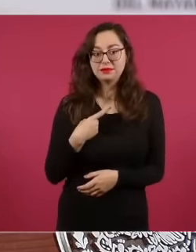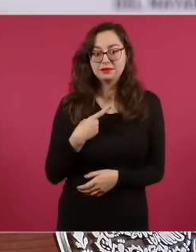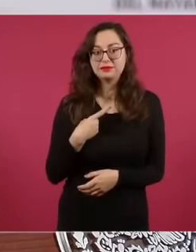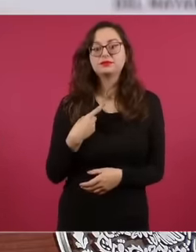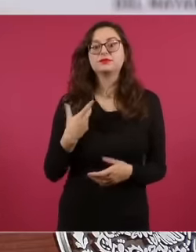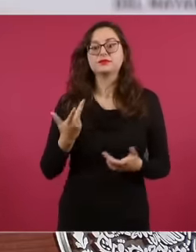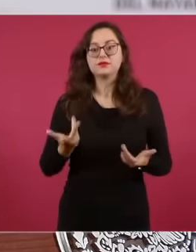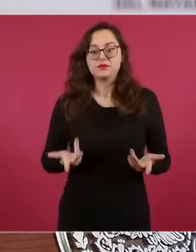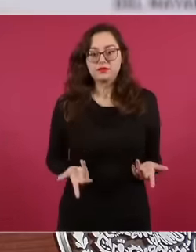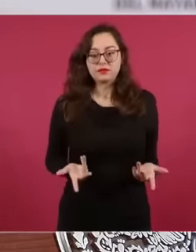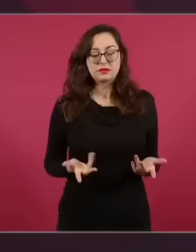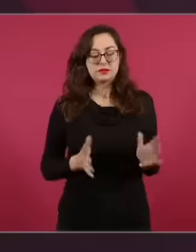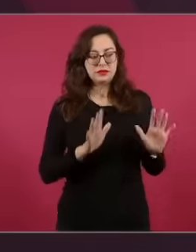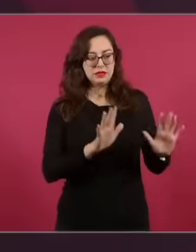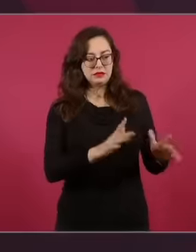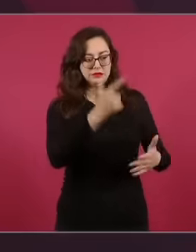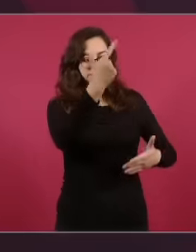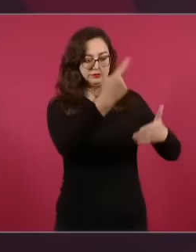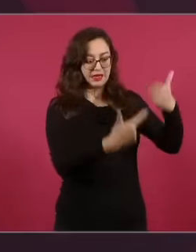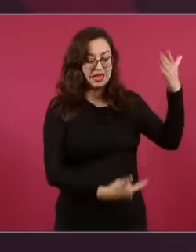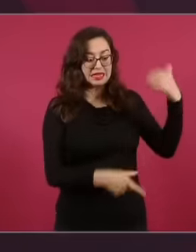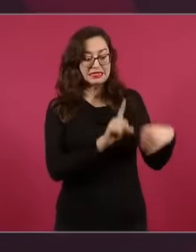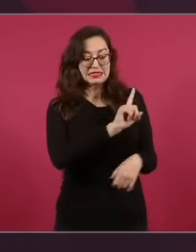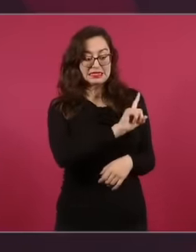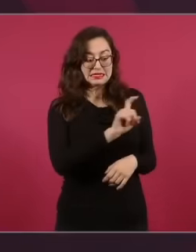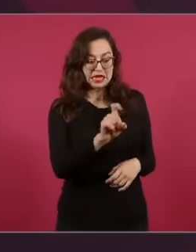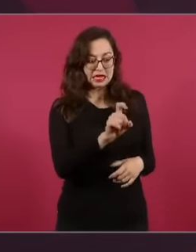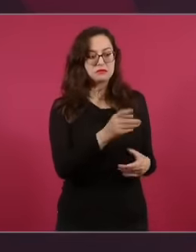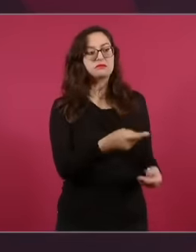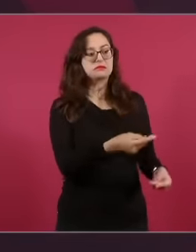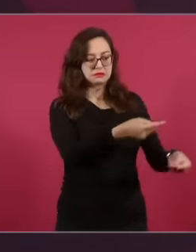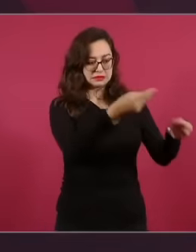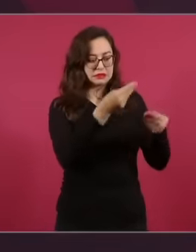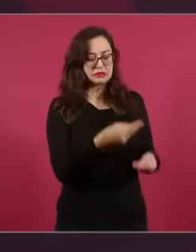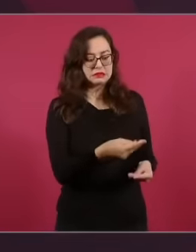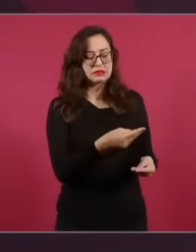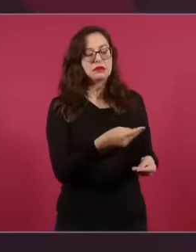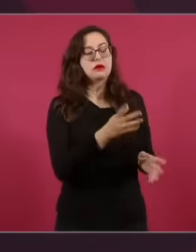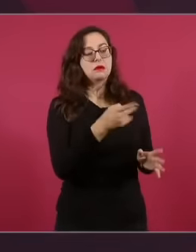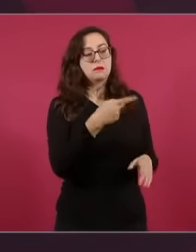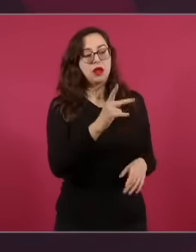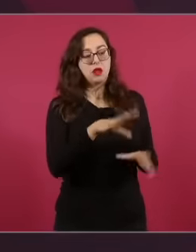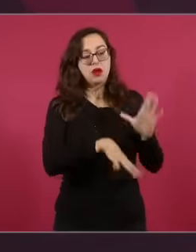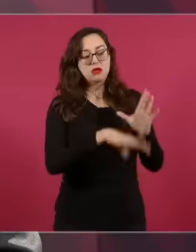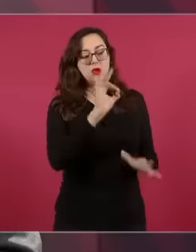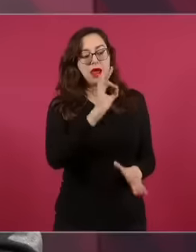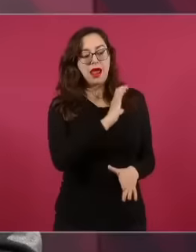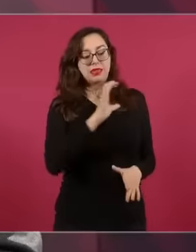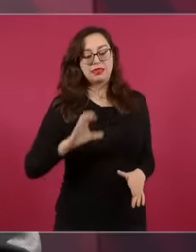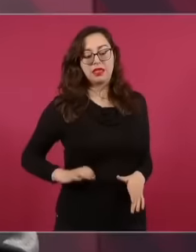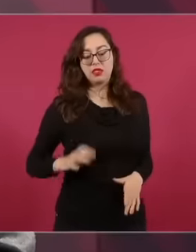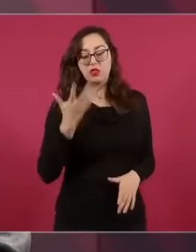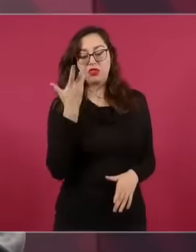insulation of the 100 so that there are 10 left but no